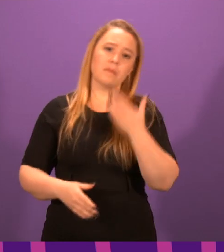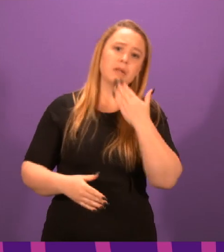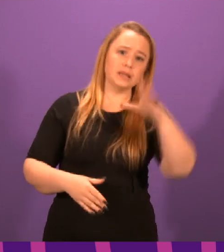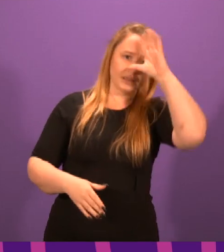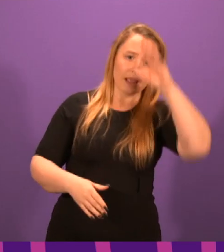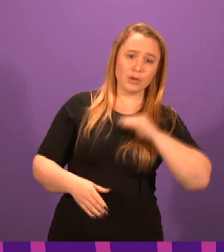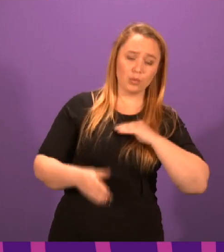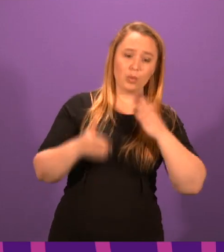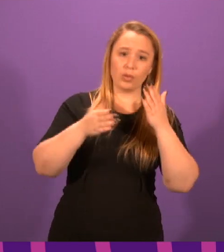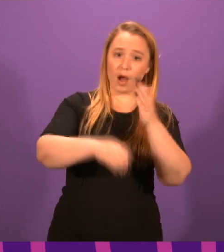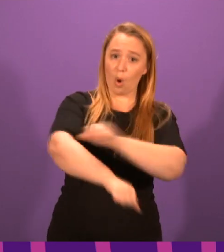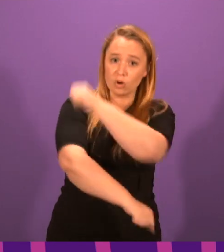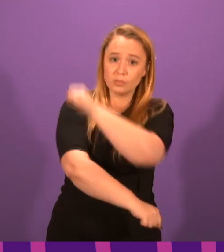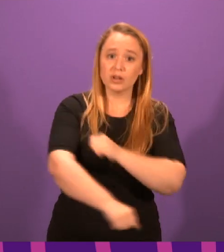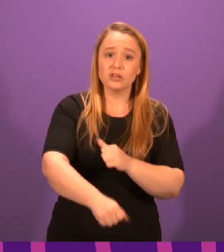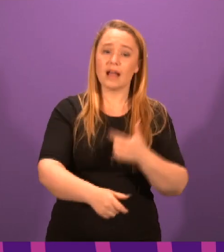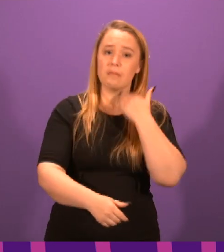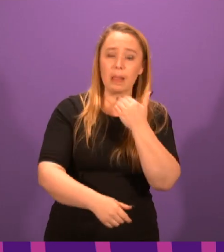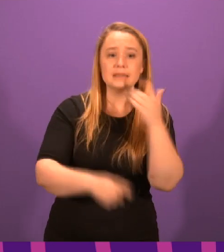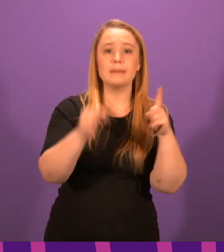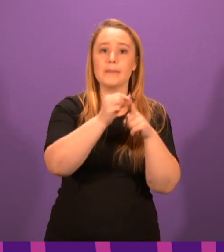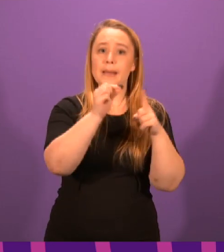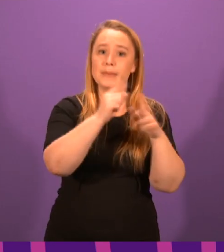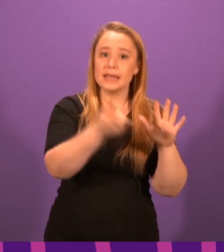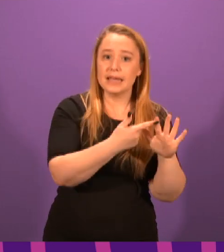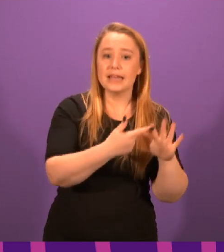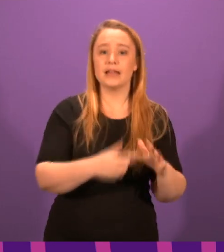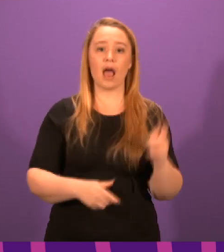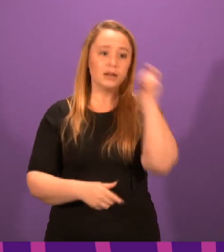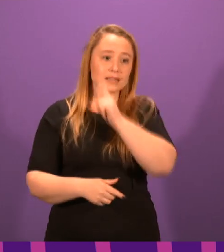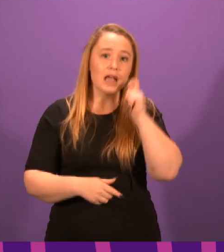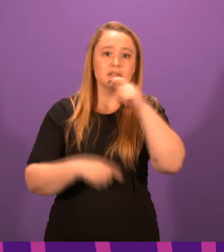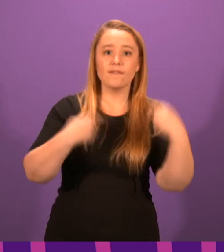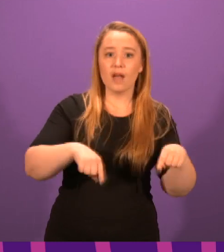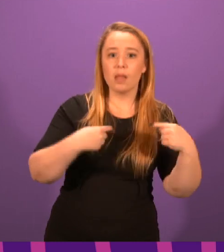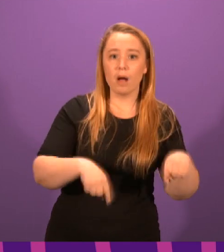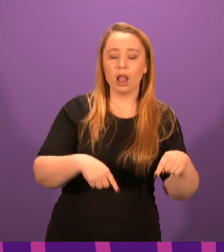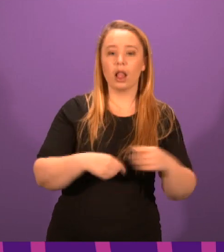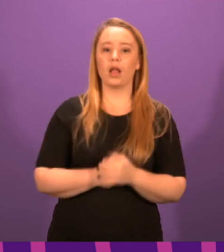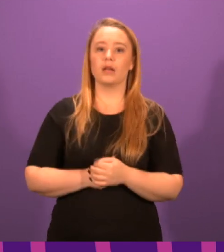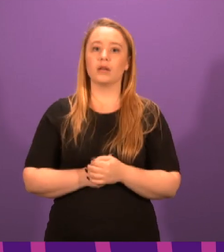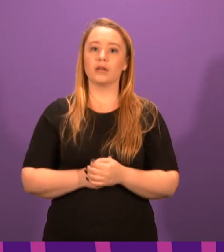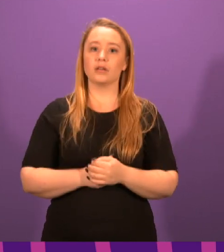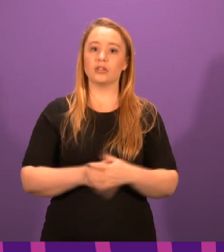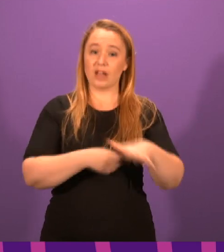are properly equipped with PPE and access to testing, because not only have wards closed,